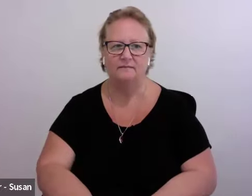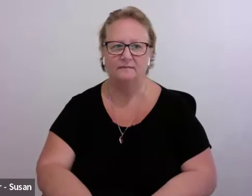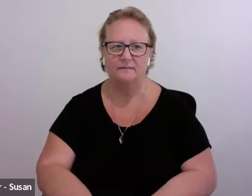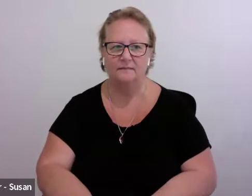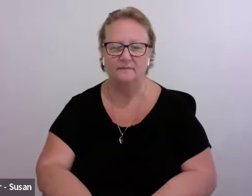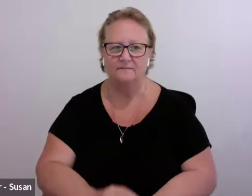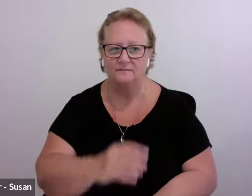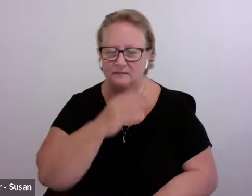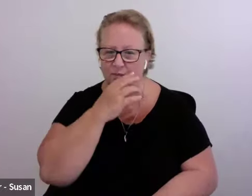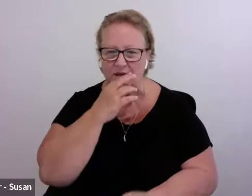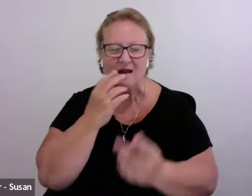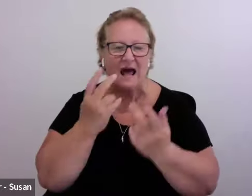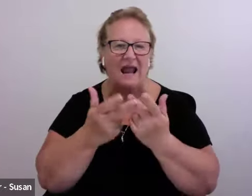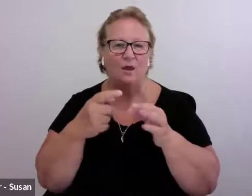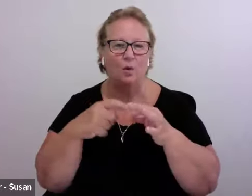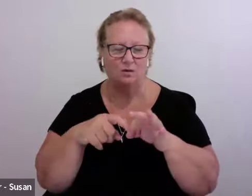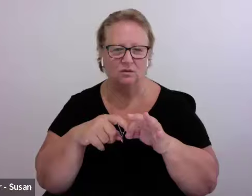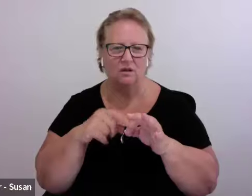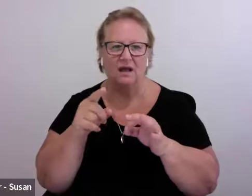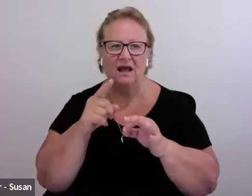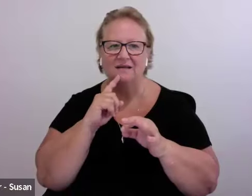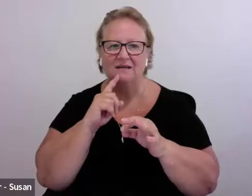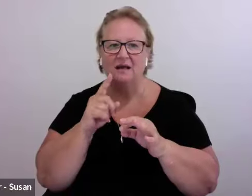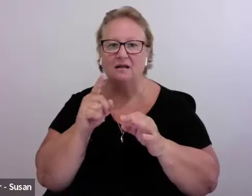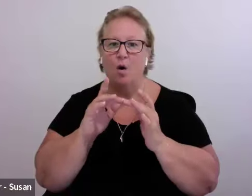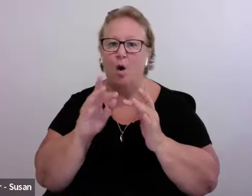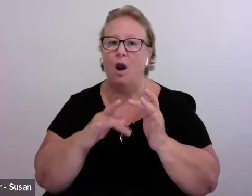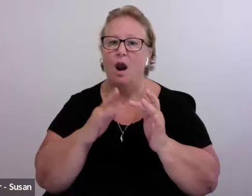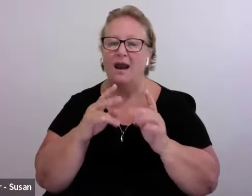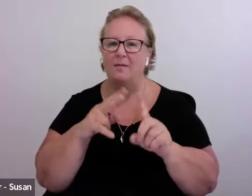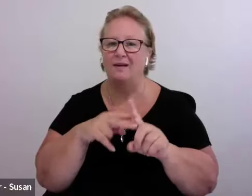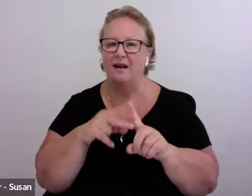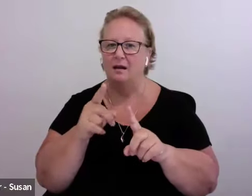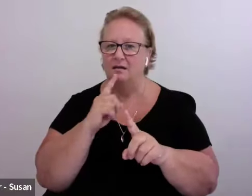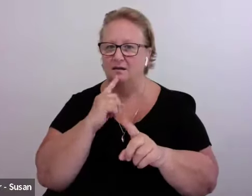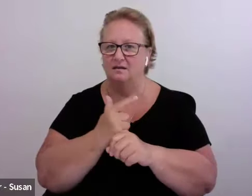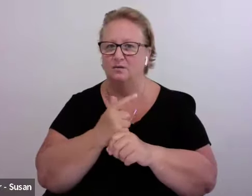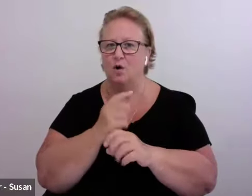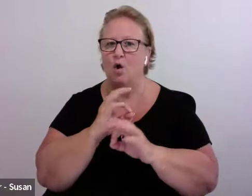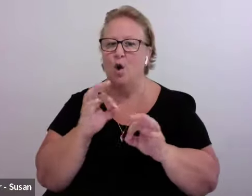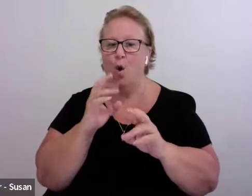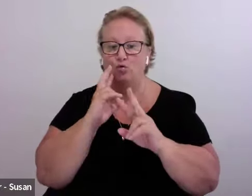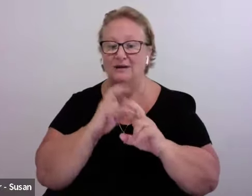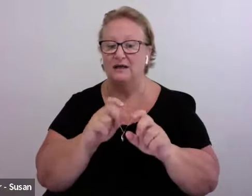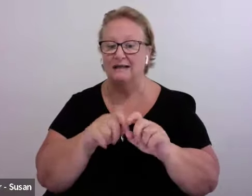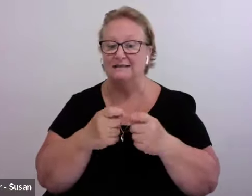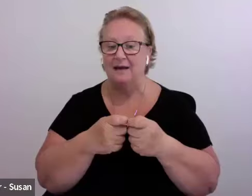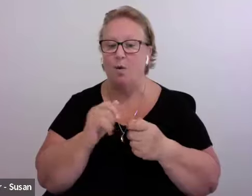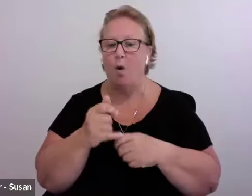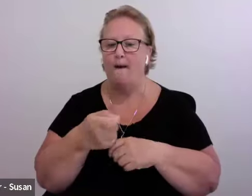just engagement activities. Thank you. There's an important question from Fatima